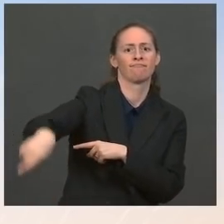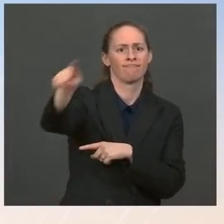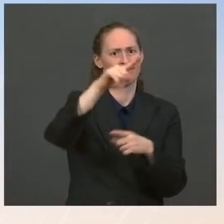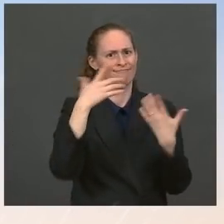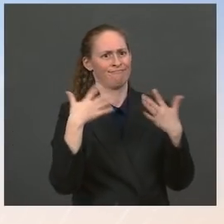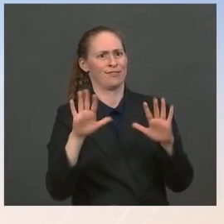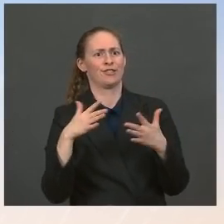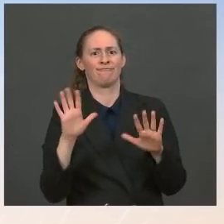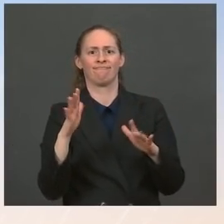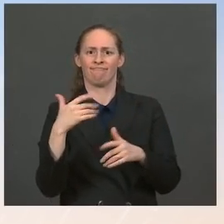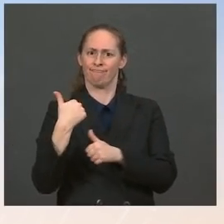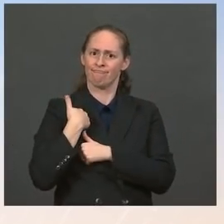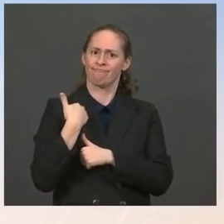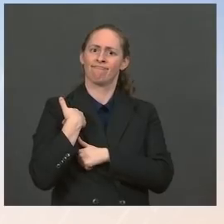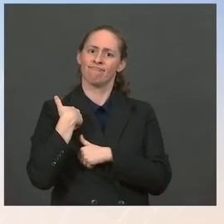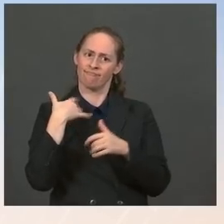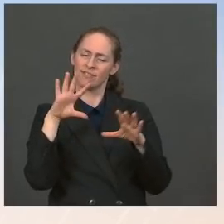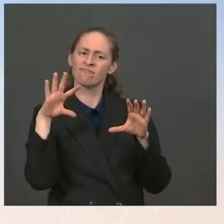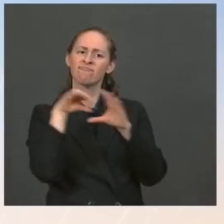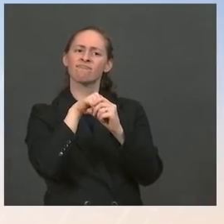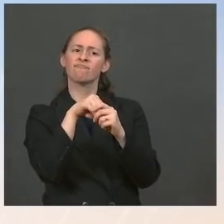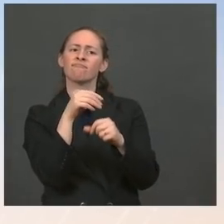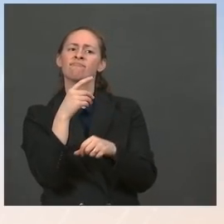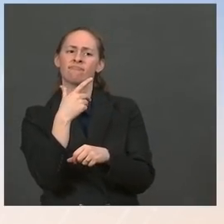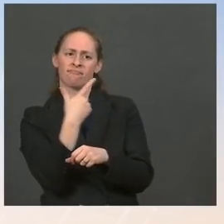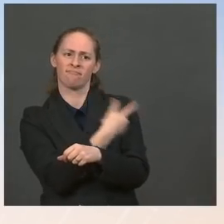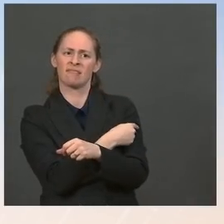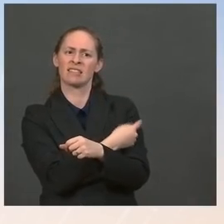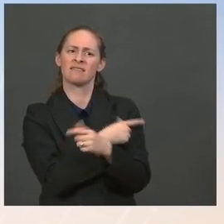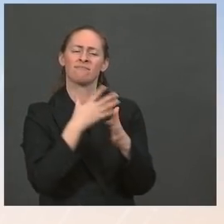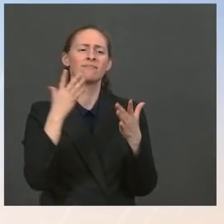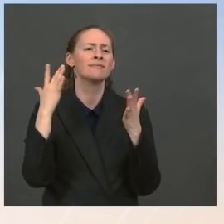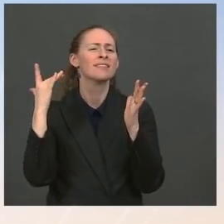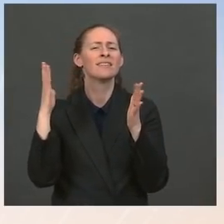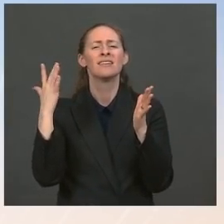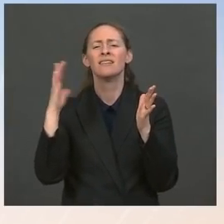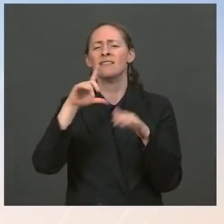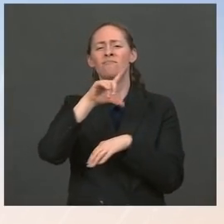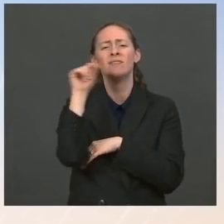across the federal government. Tens of thousands of federal workers get vaccinated each week.